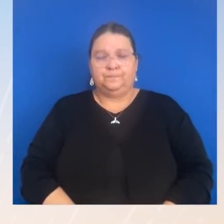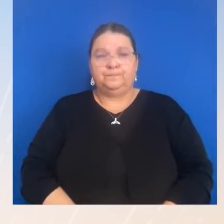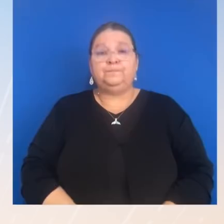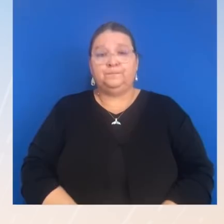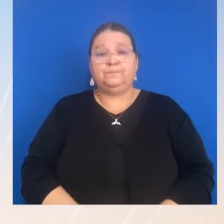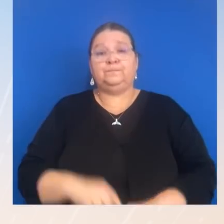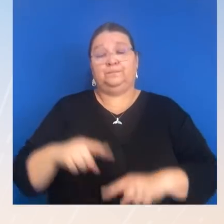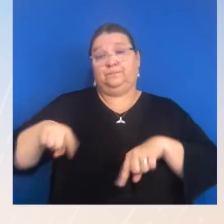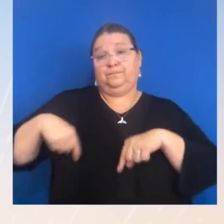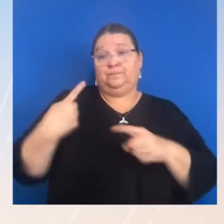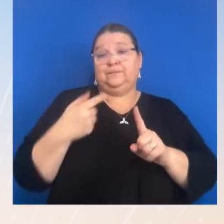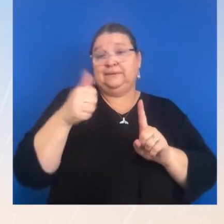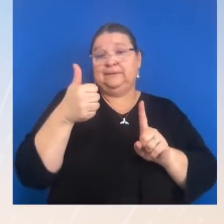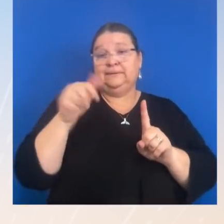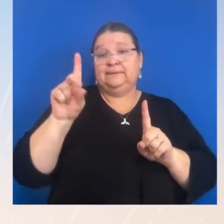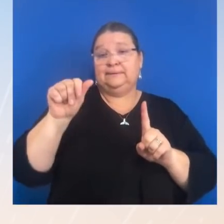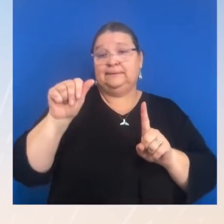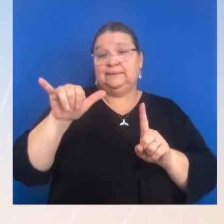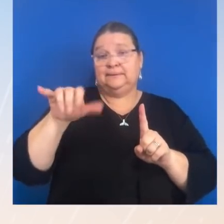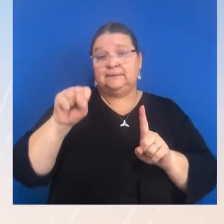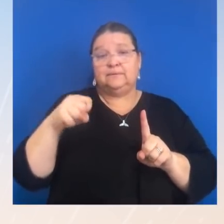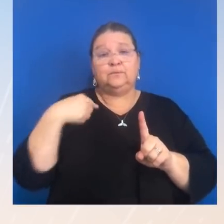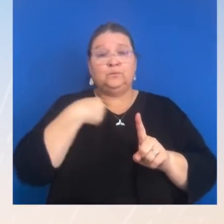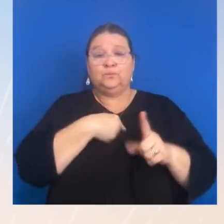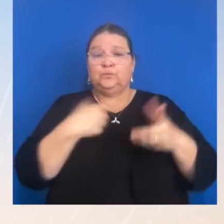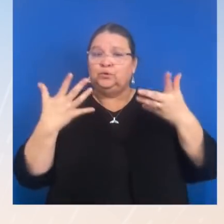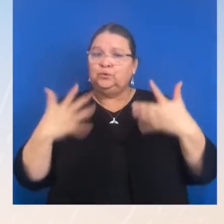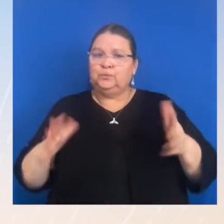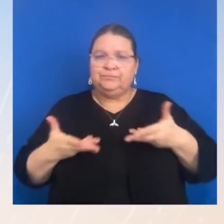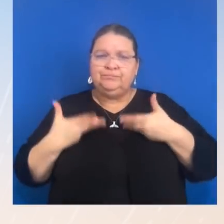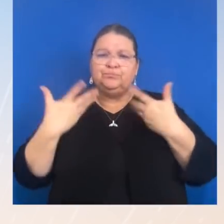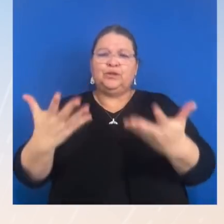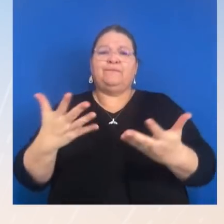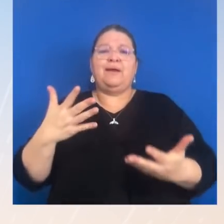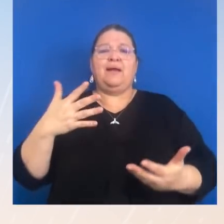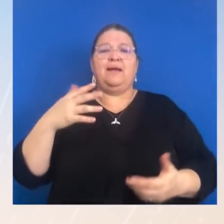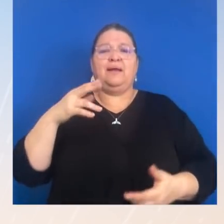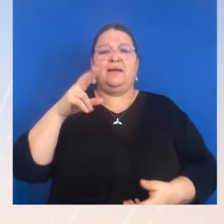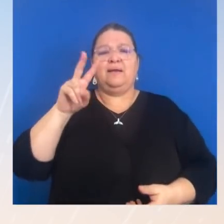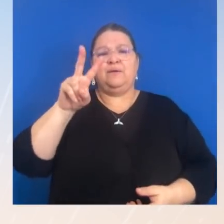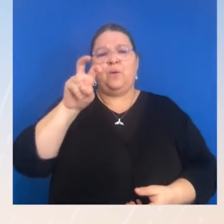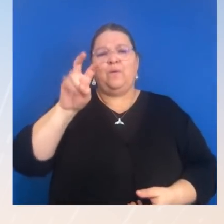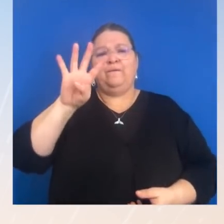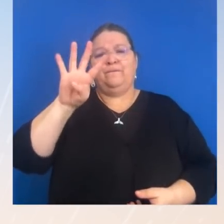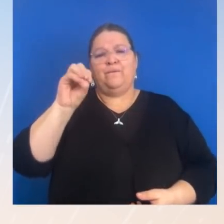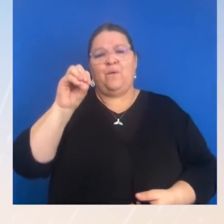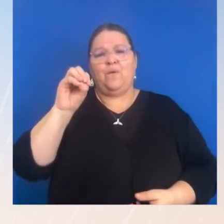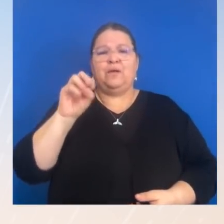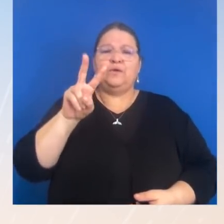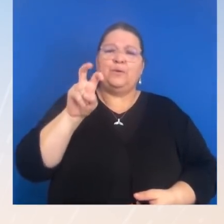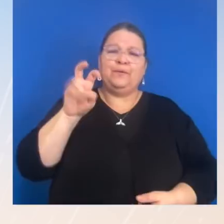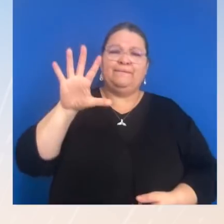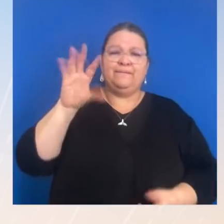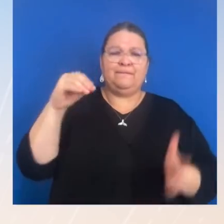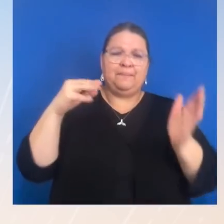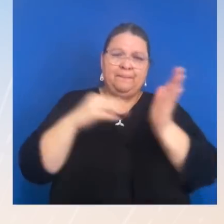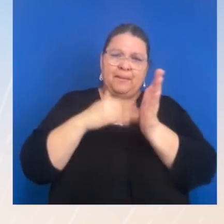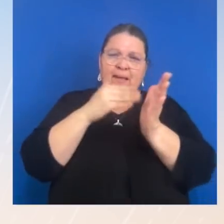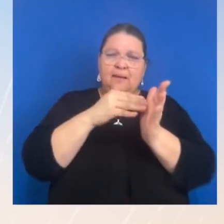about 240 to 250 million dollars in secur- -- in military assistance, defensive assistance that,